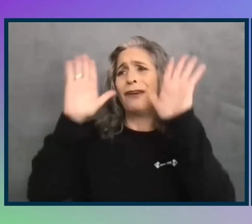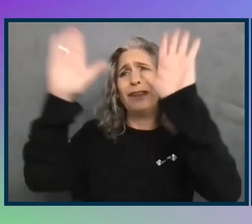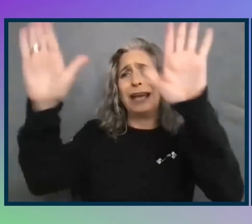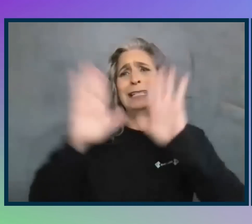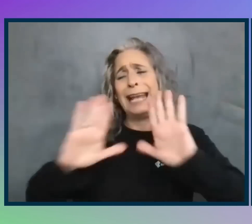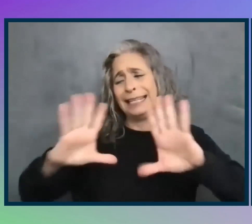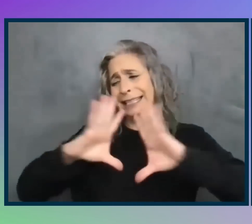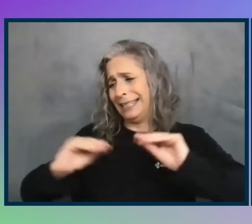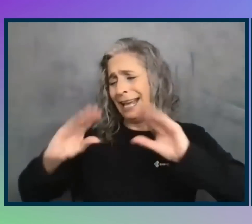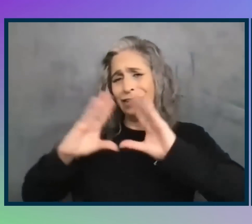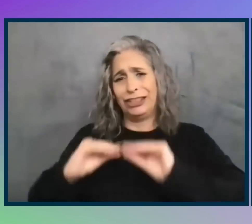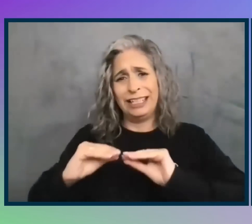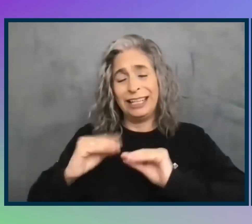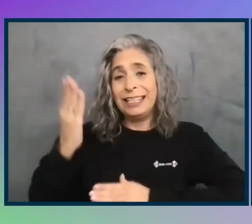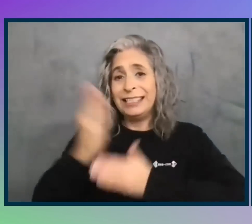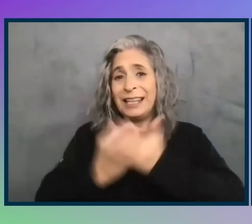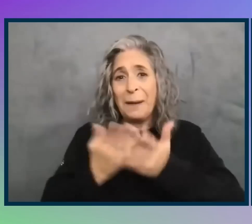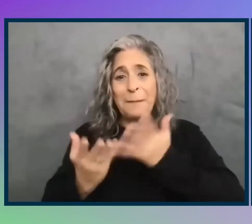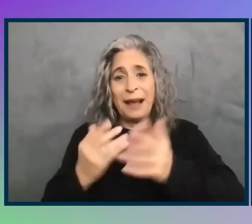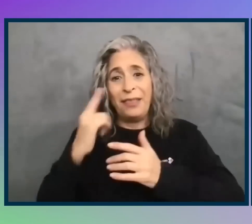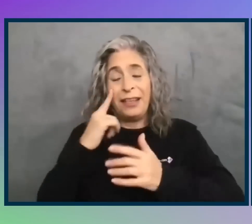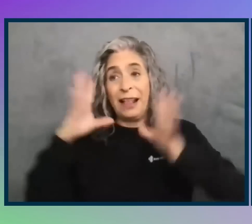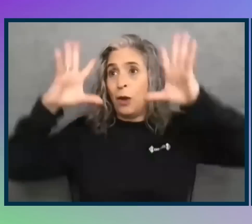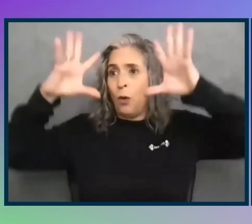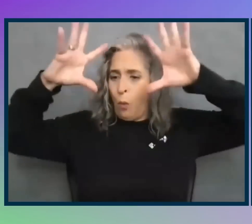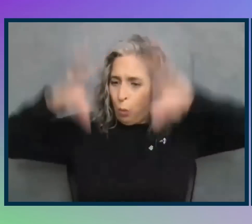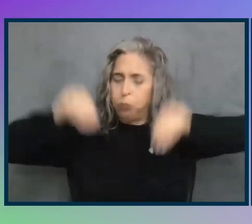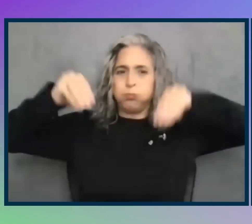Some might even say it was lights out. Pun intended.